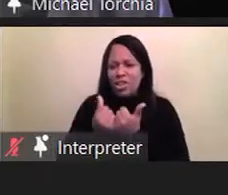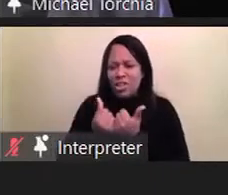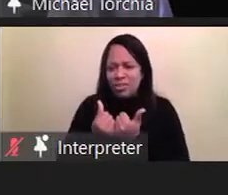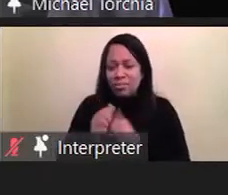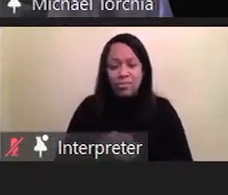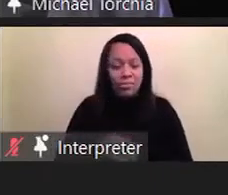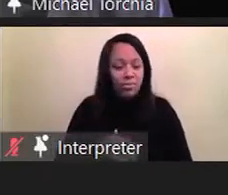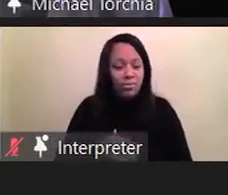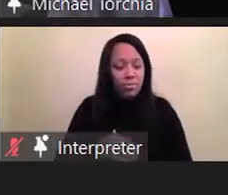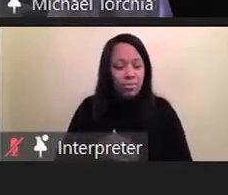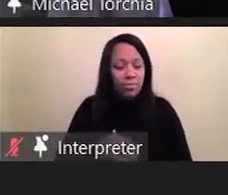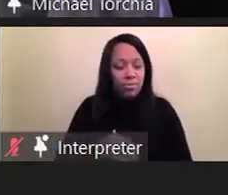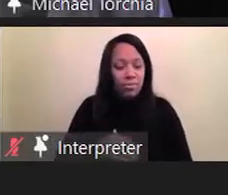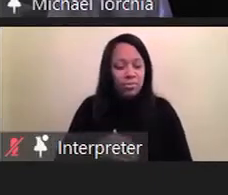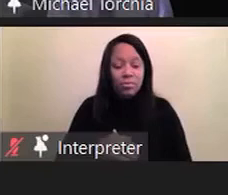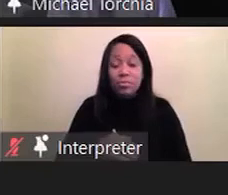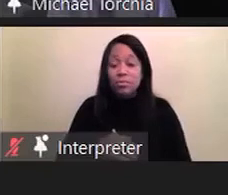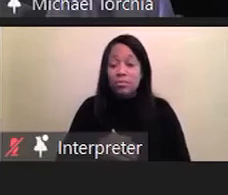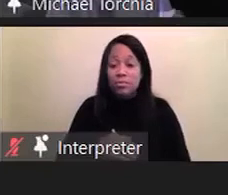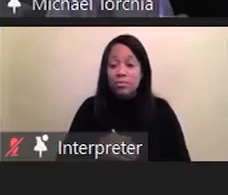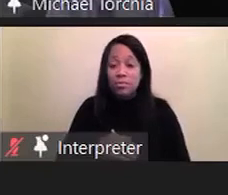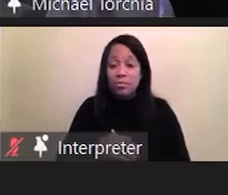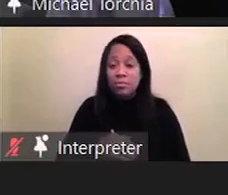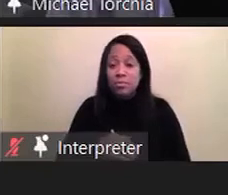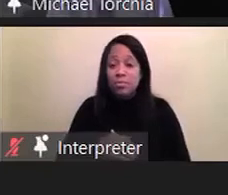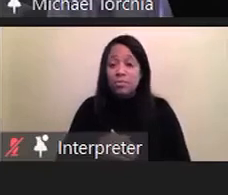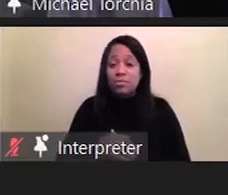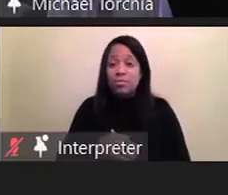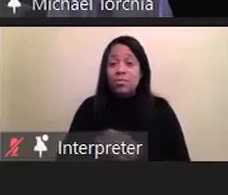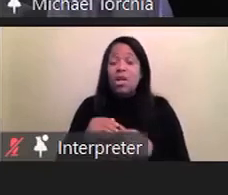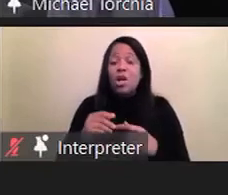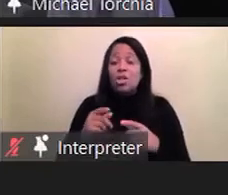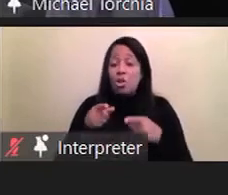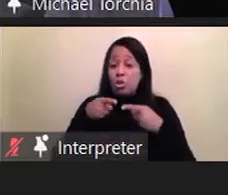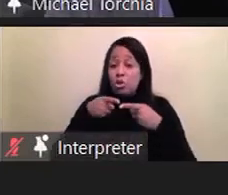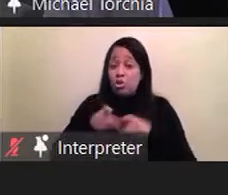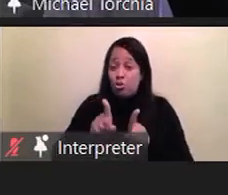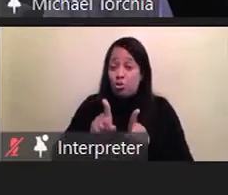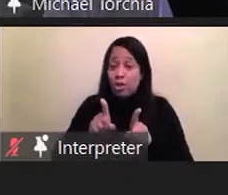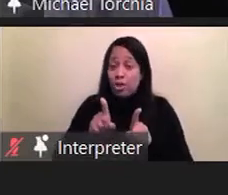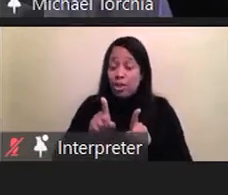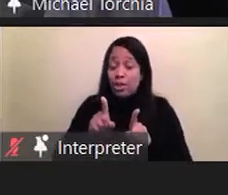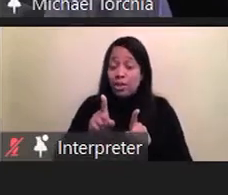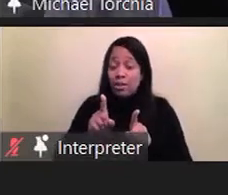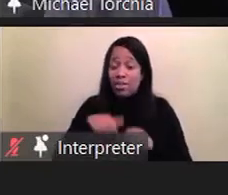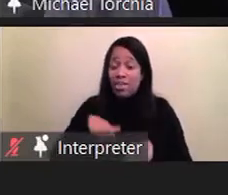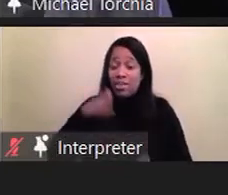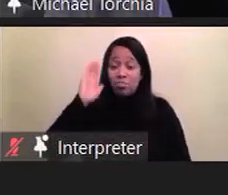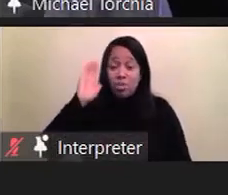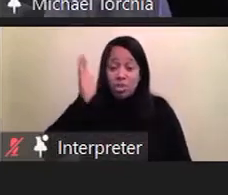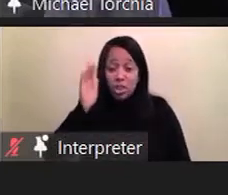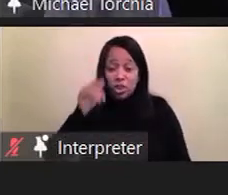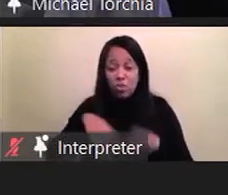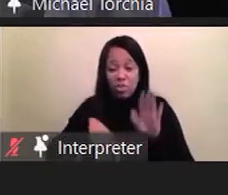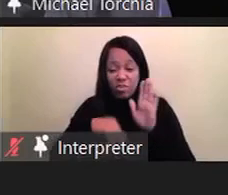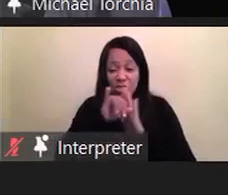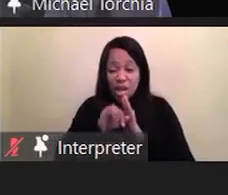outlined most of the popular accommodations relevant to the deaf and hard of hearing and the blind communities.